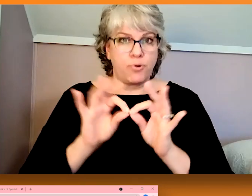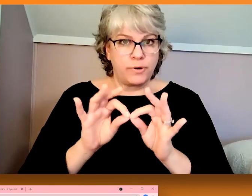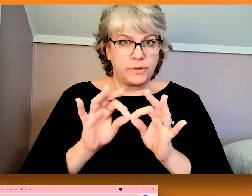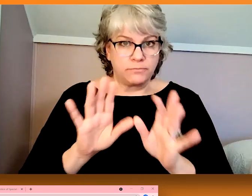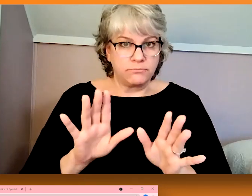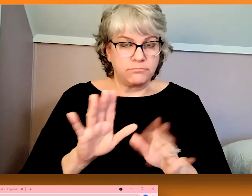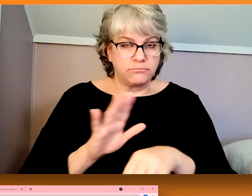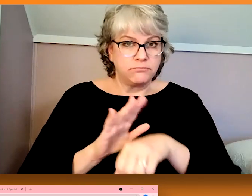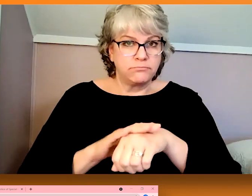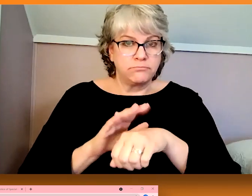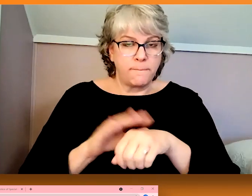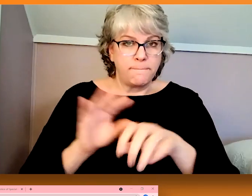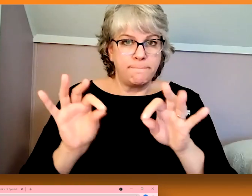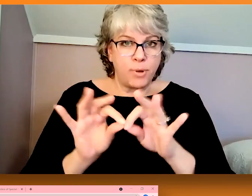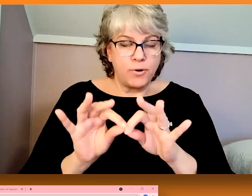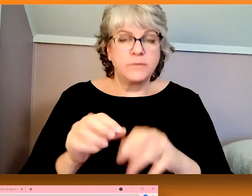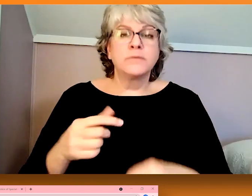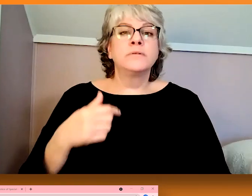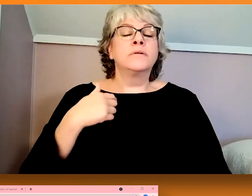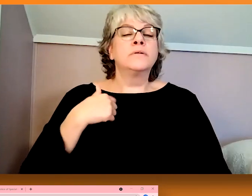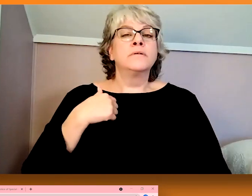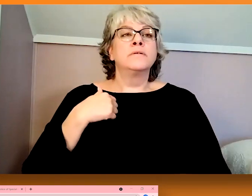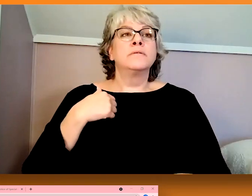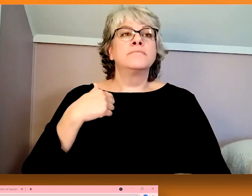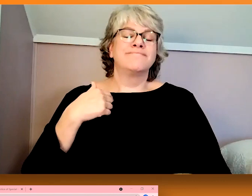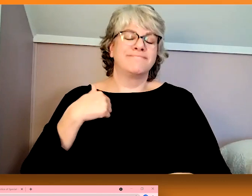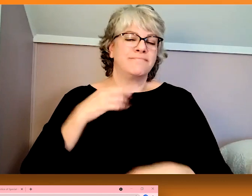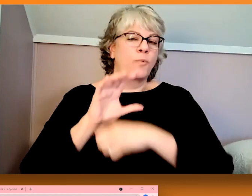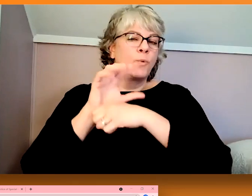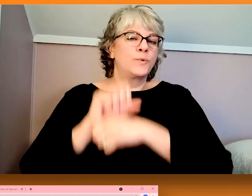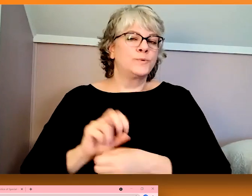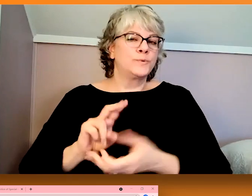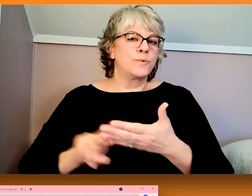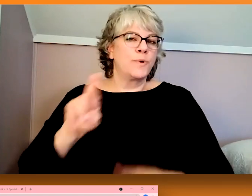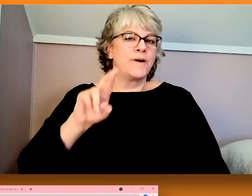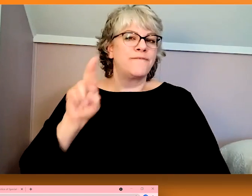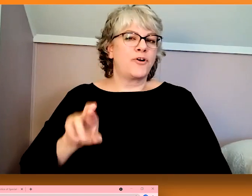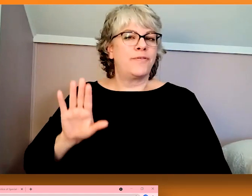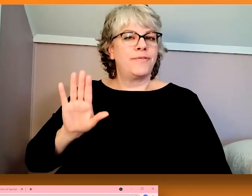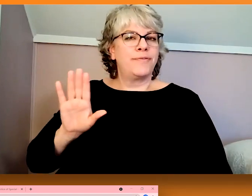Now. I admit I'm used to the U of R's old system for this kind of thing.